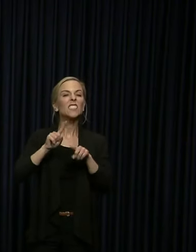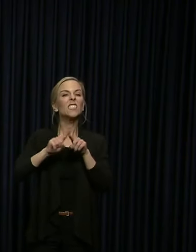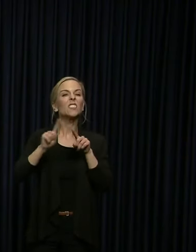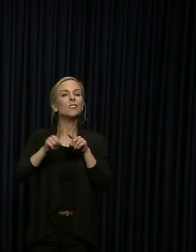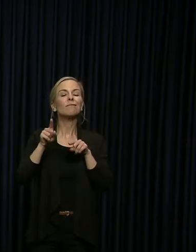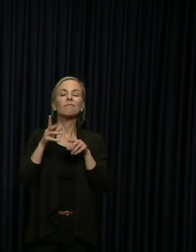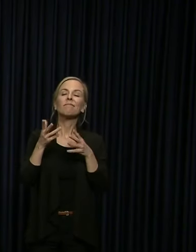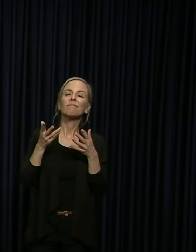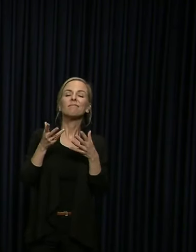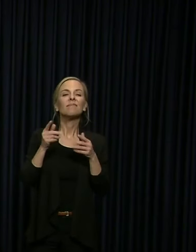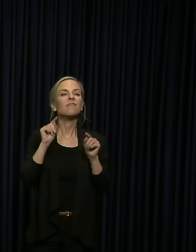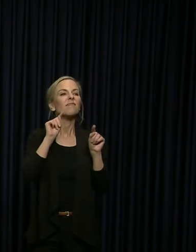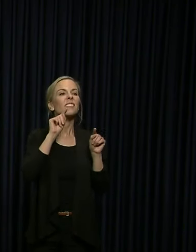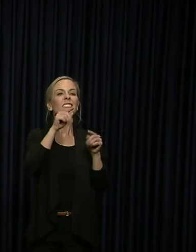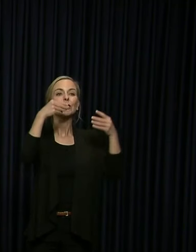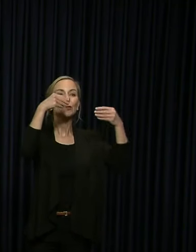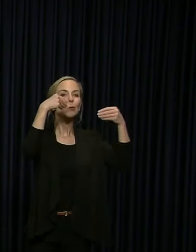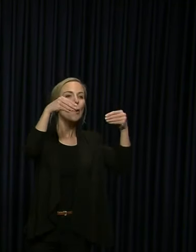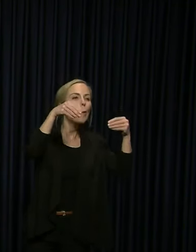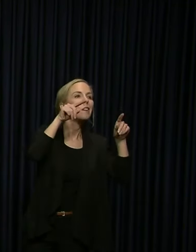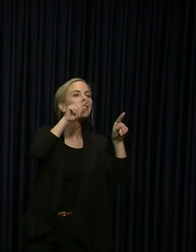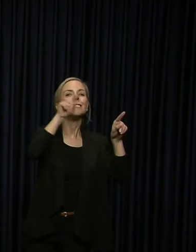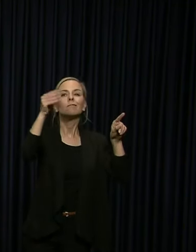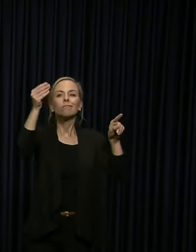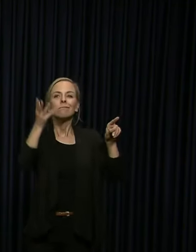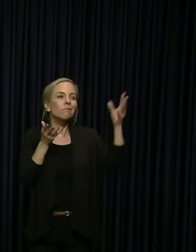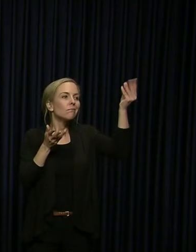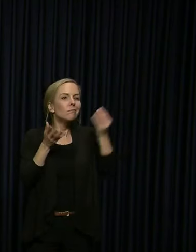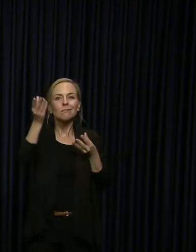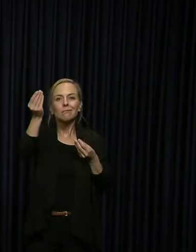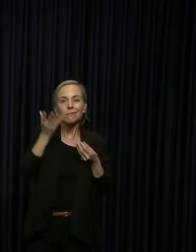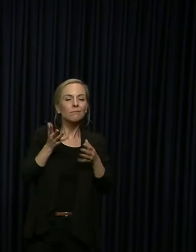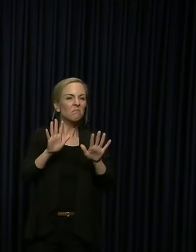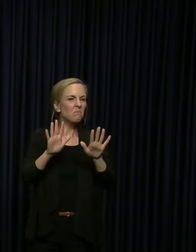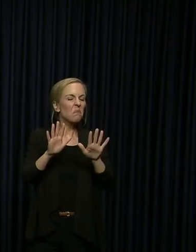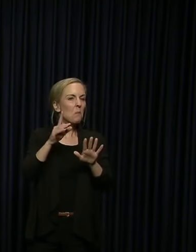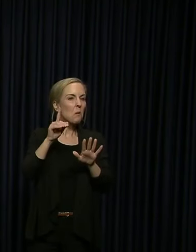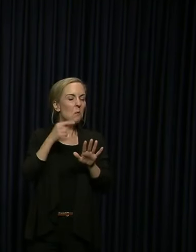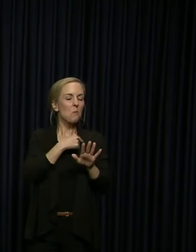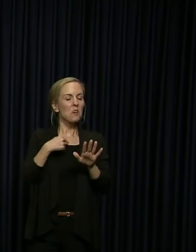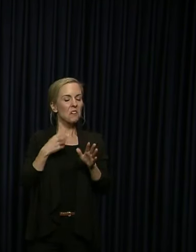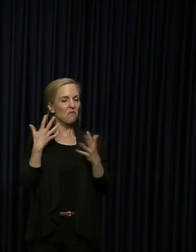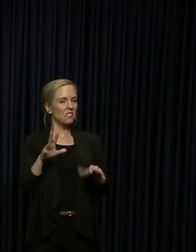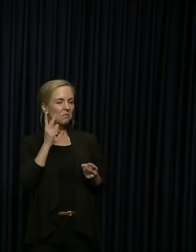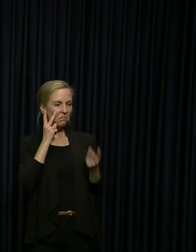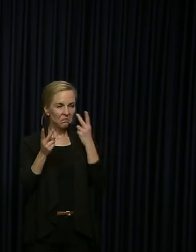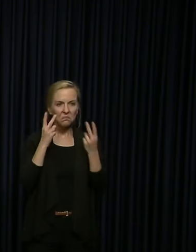COMES IN. IF YOU HAVE TO GO OUT AND GET SUPPLIES, WHICH WE UNDERSTAND, MAKE SURE AGAIN THAT YOU ARE SIX